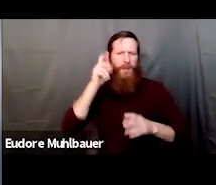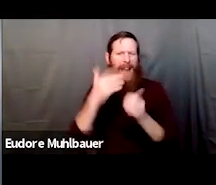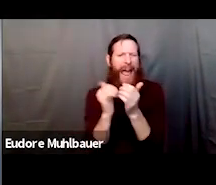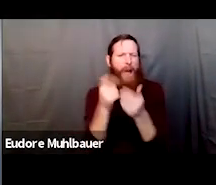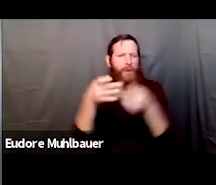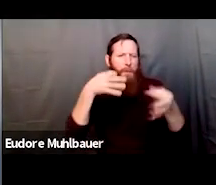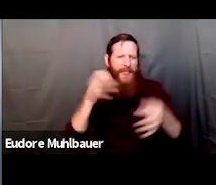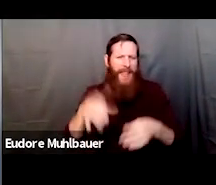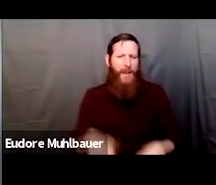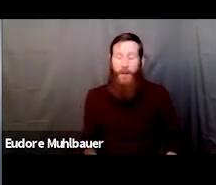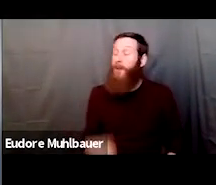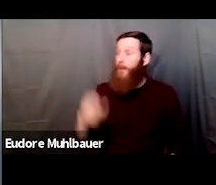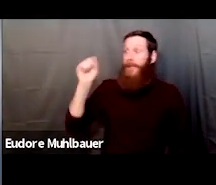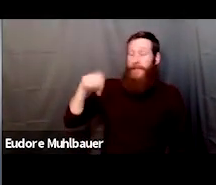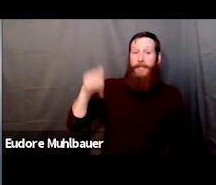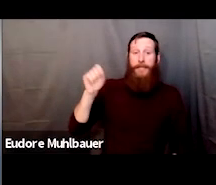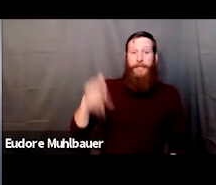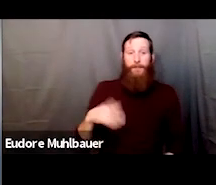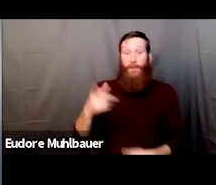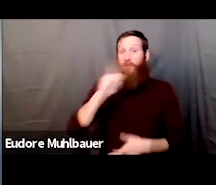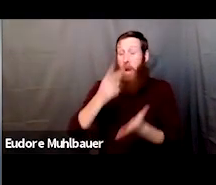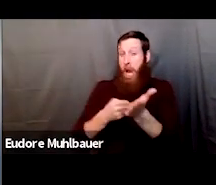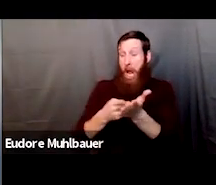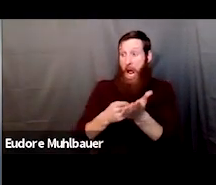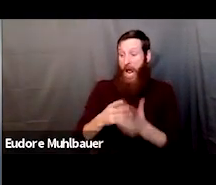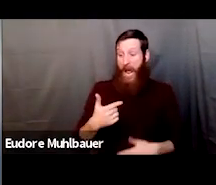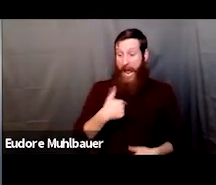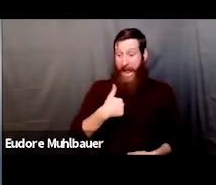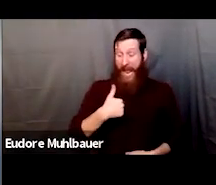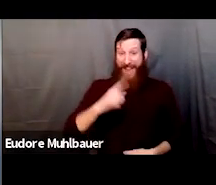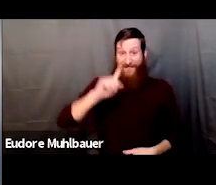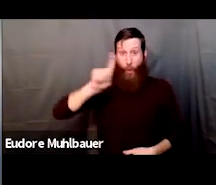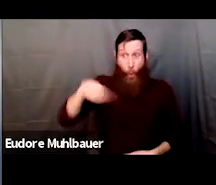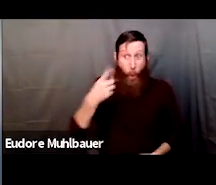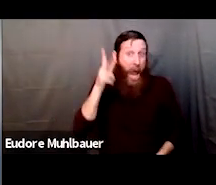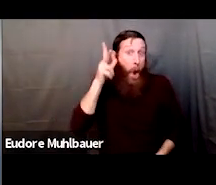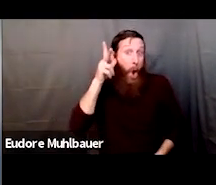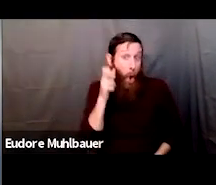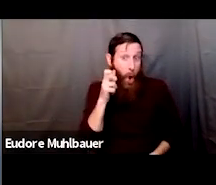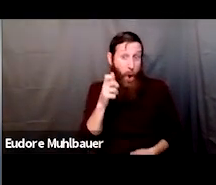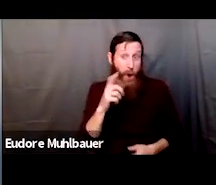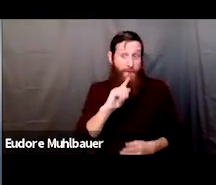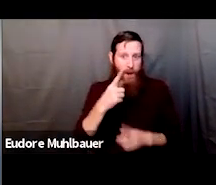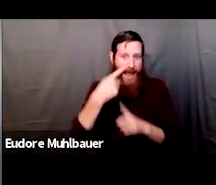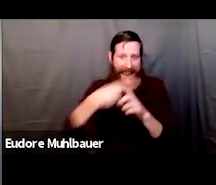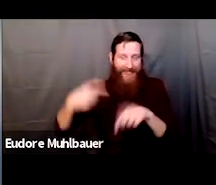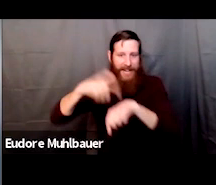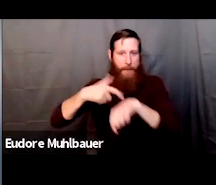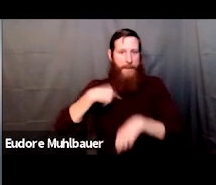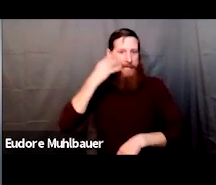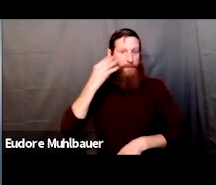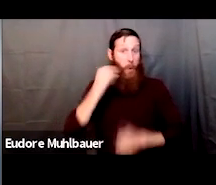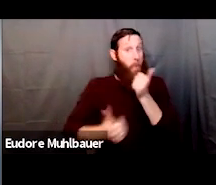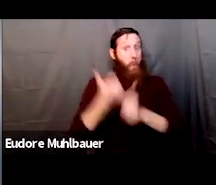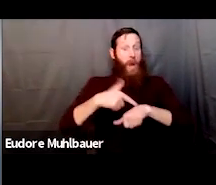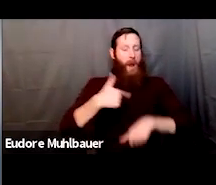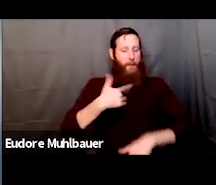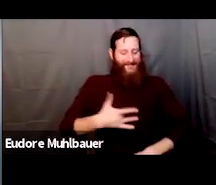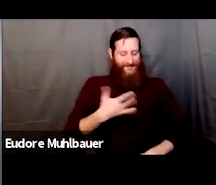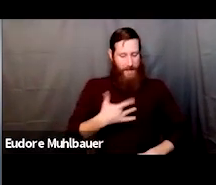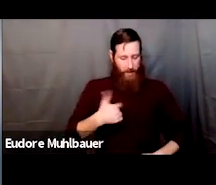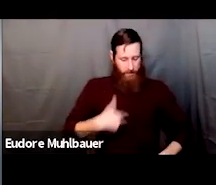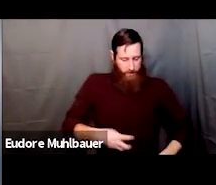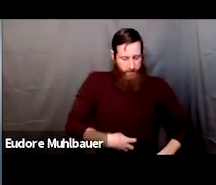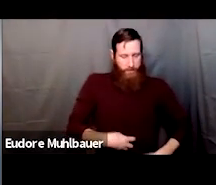Answer: Honestly, I would say I have only heard a whumpf about half the time I have experienced it. Most frequently I feel it in the pit of my stomach.